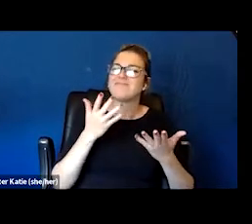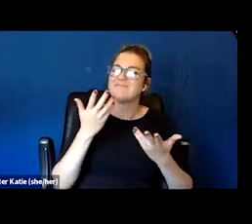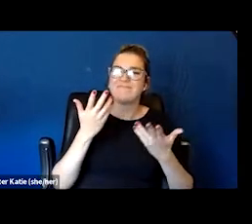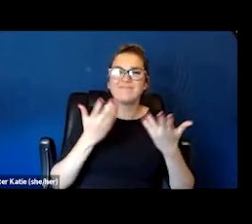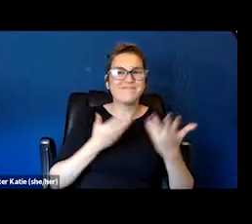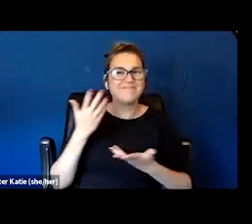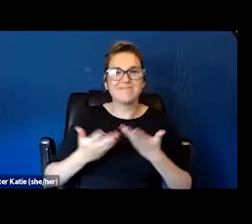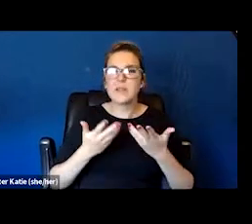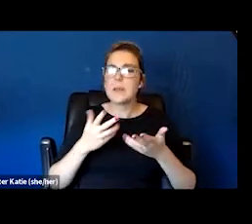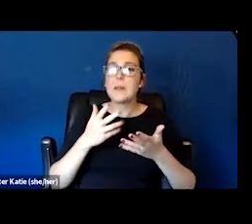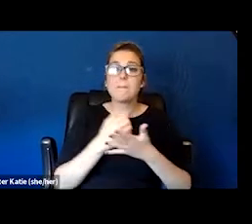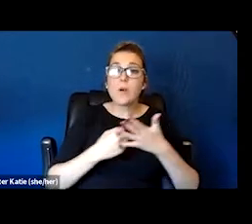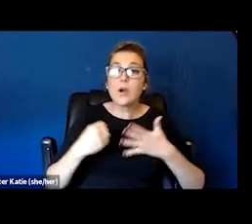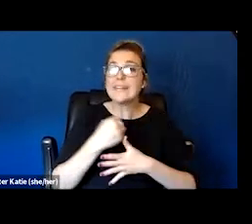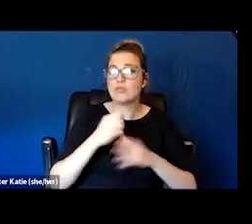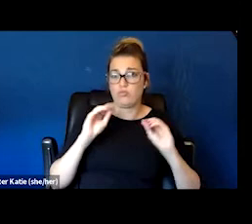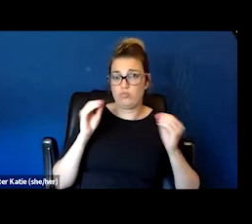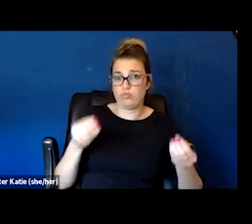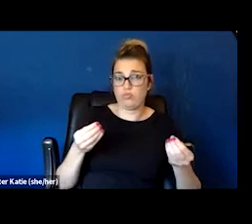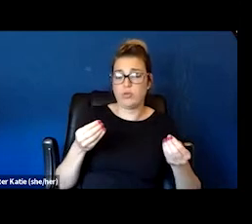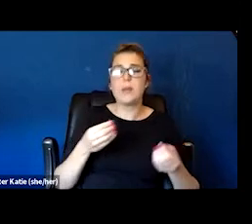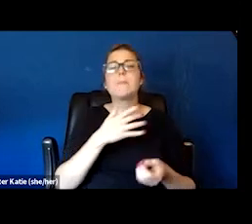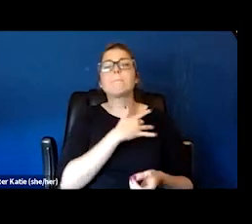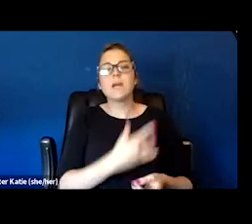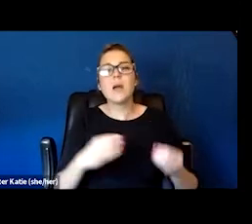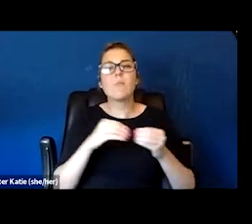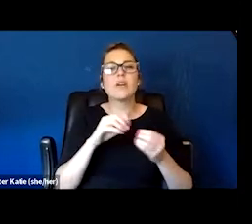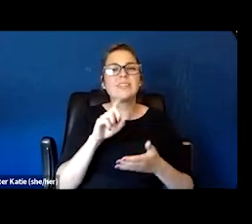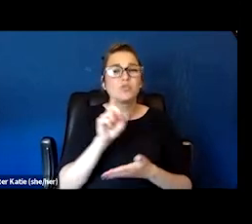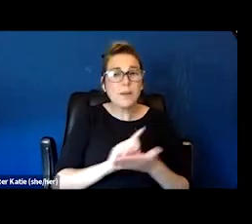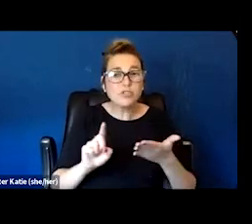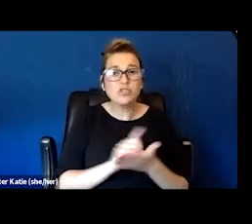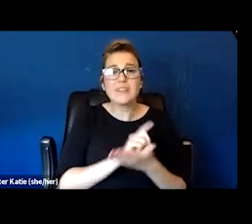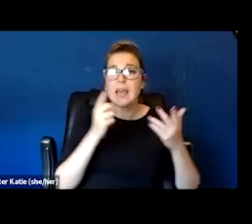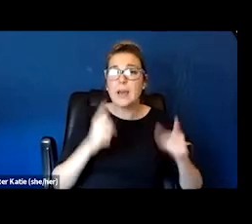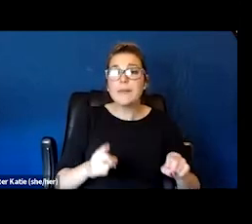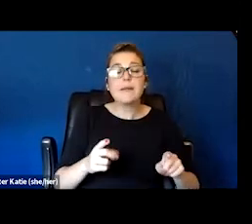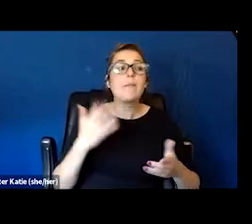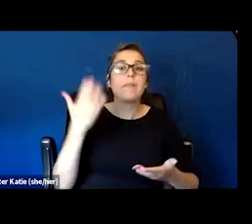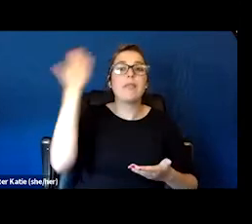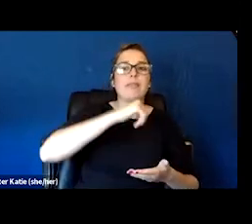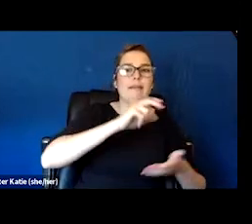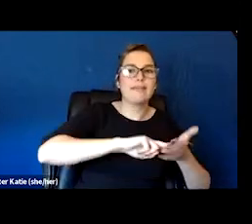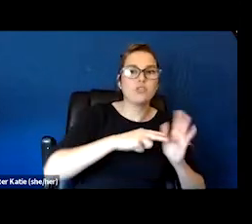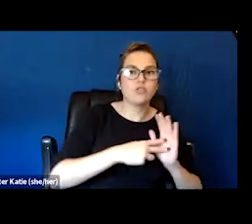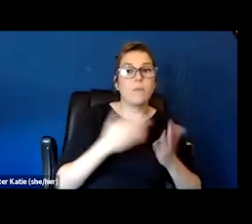for inequitable or discriminatory practices, unintentionally or not. And all of that amounted to a lot of,